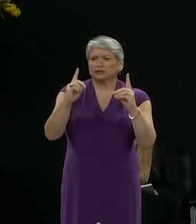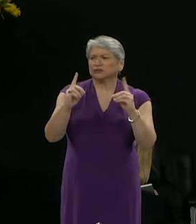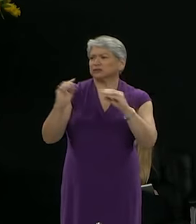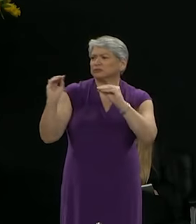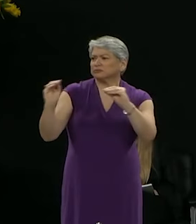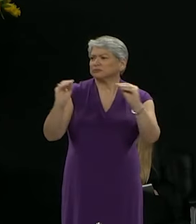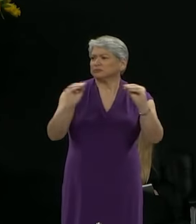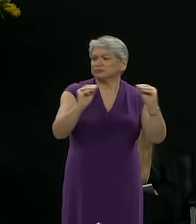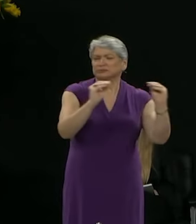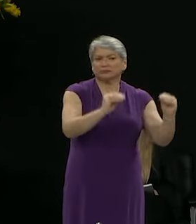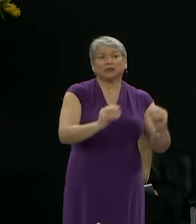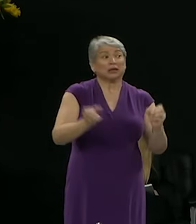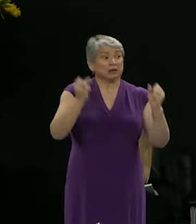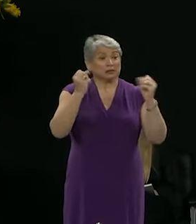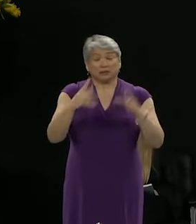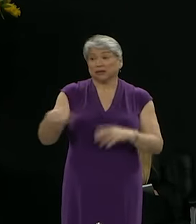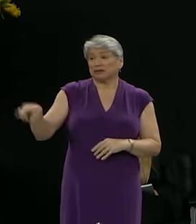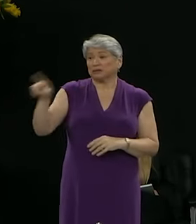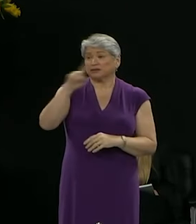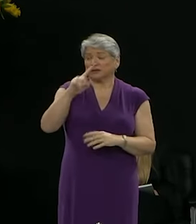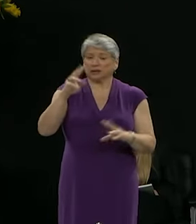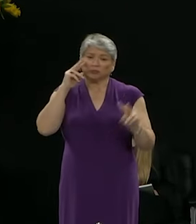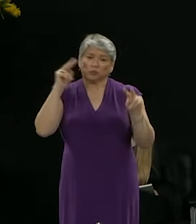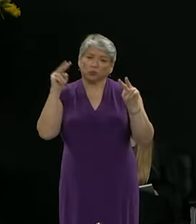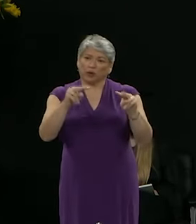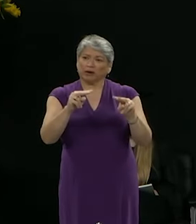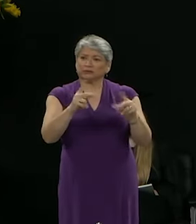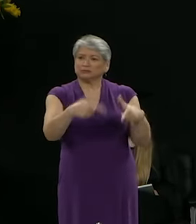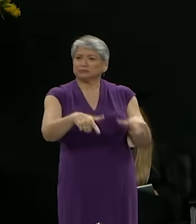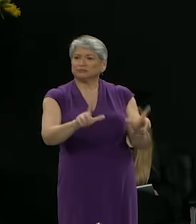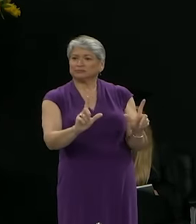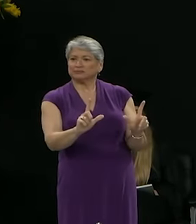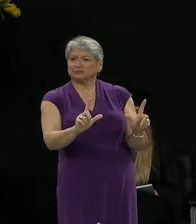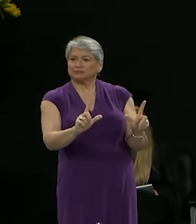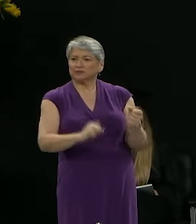I know that many of them are watching the ceremony online in support of our graduates.